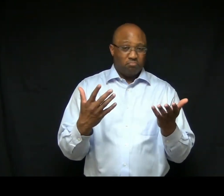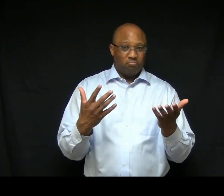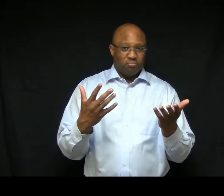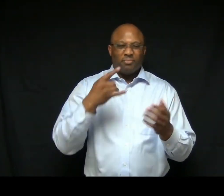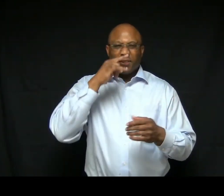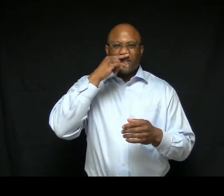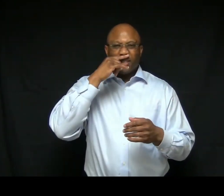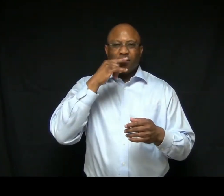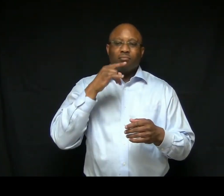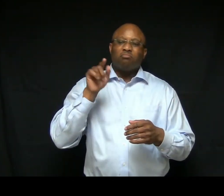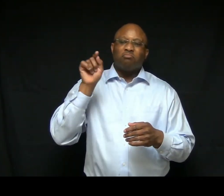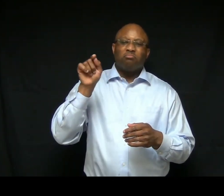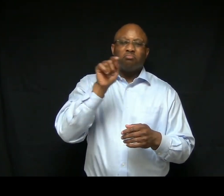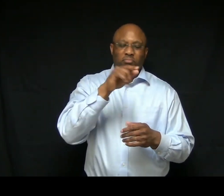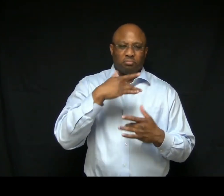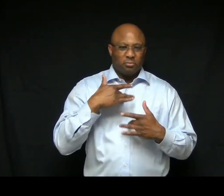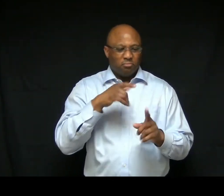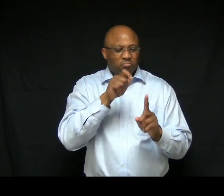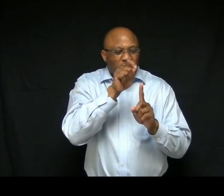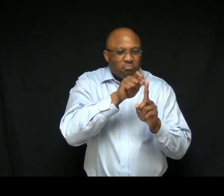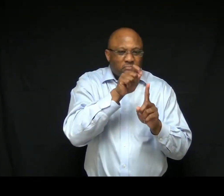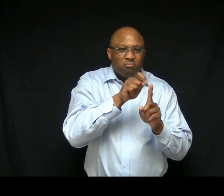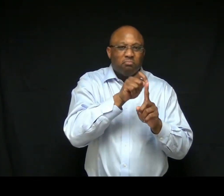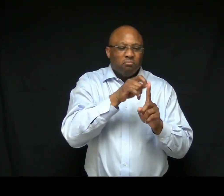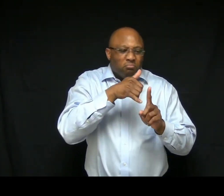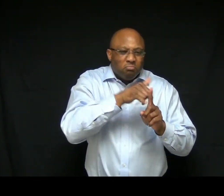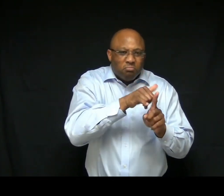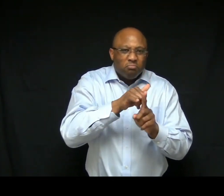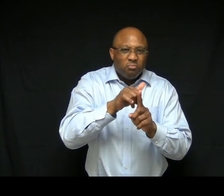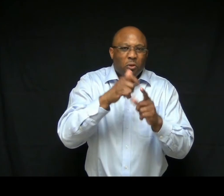the topic of Childhood Bullying: